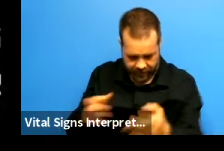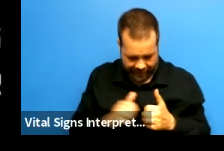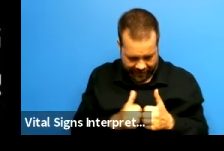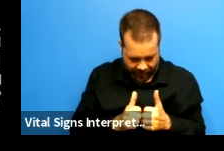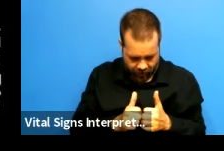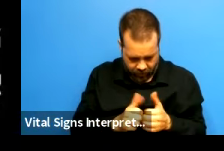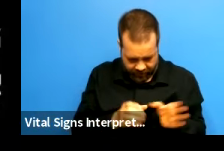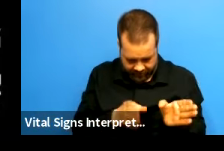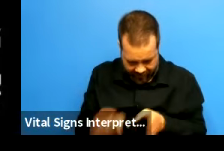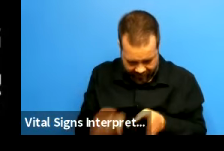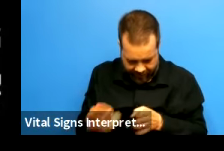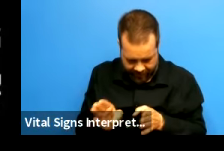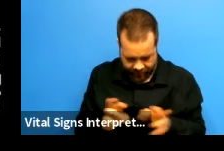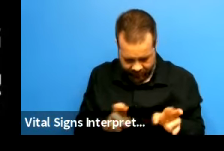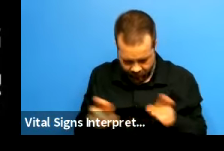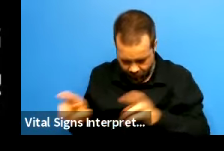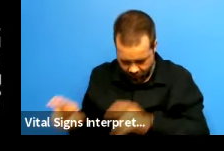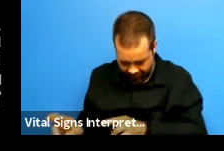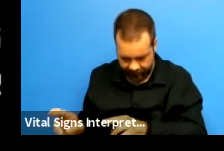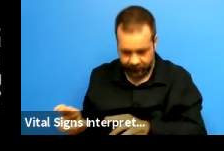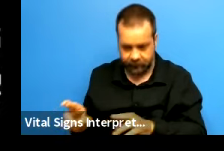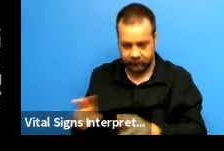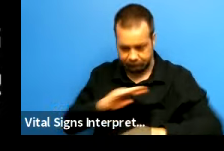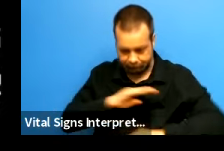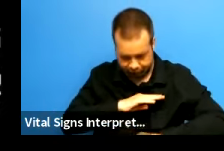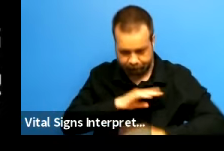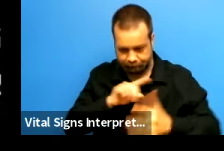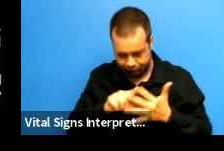and response and really control strategies.